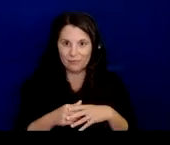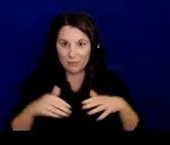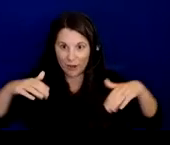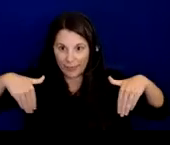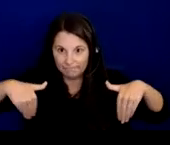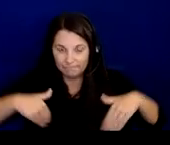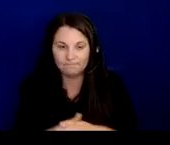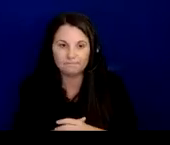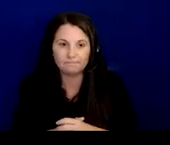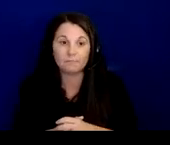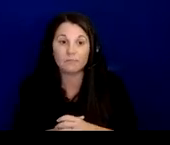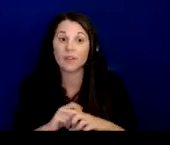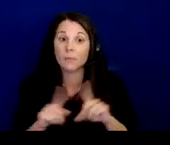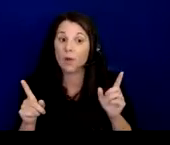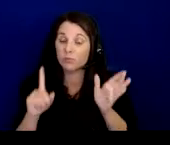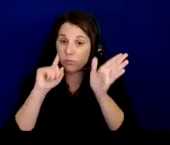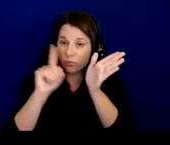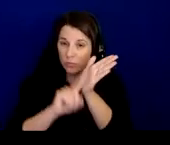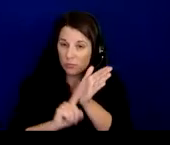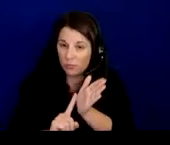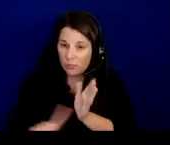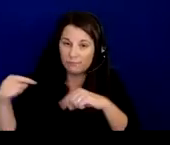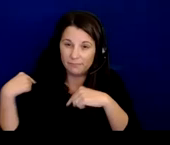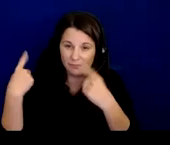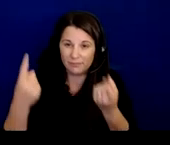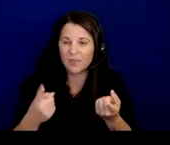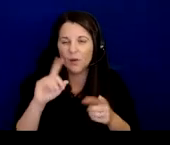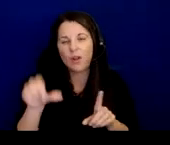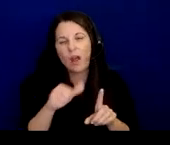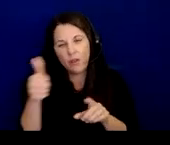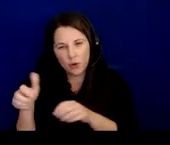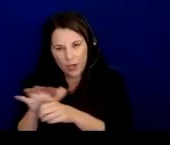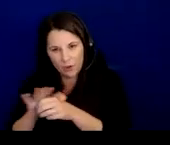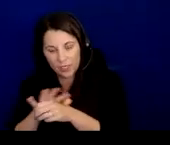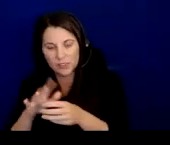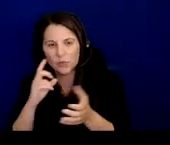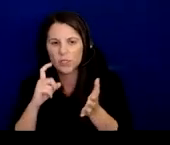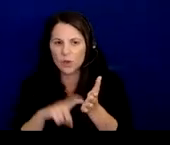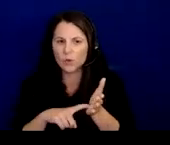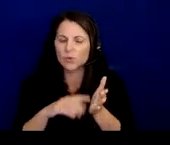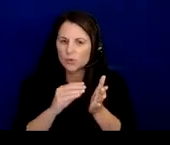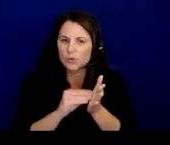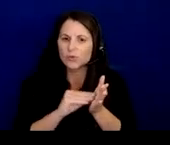from research that's been done in similar areas, students will get out of this, but not just students, faculty members as well.